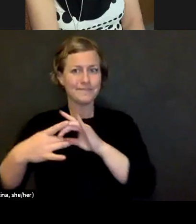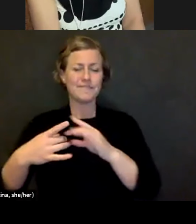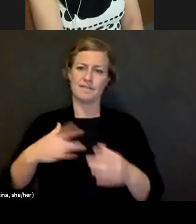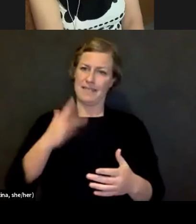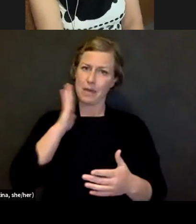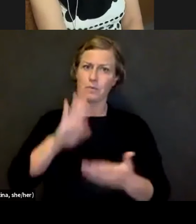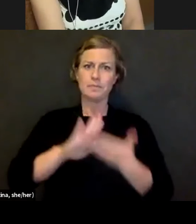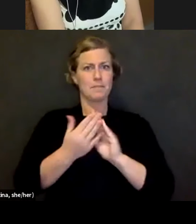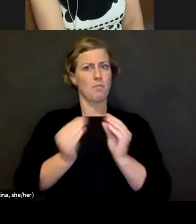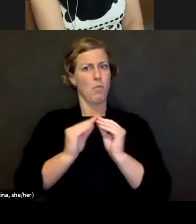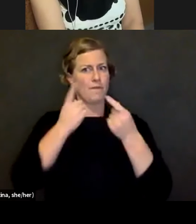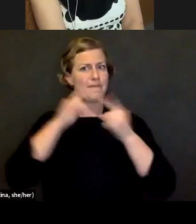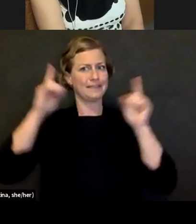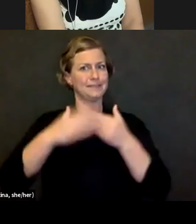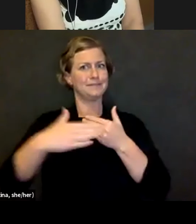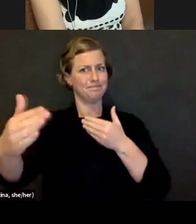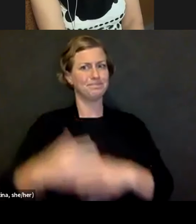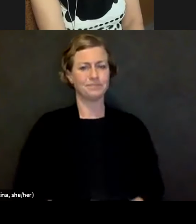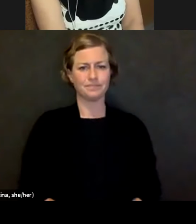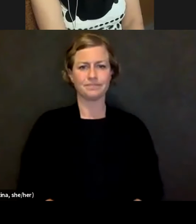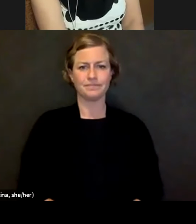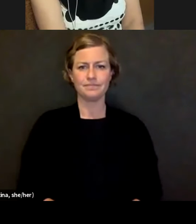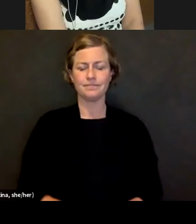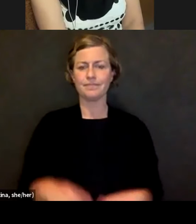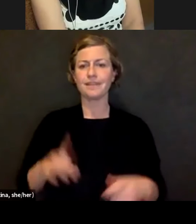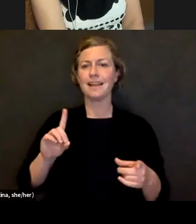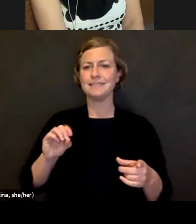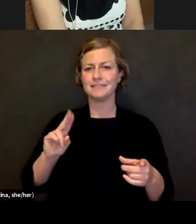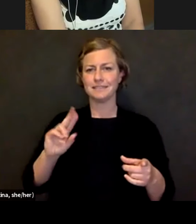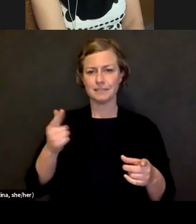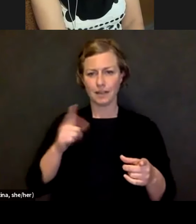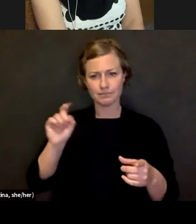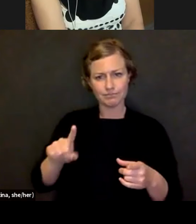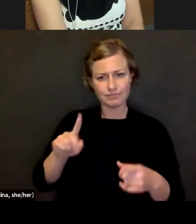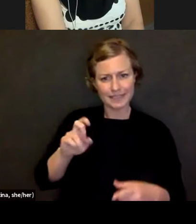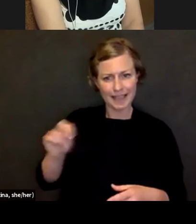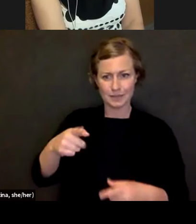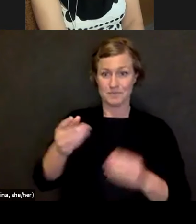meetings and it's going to make all the